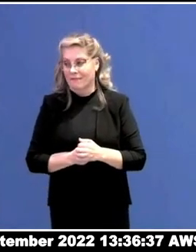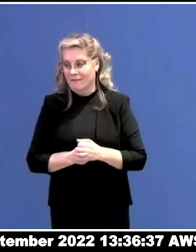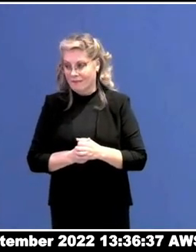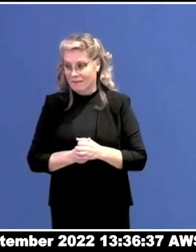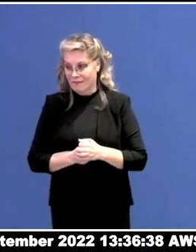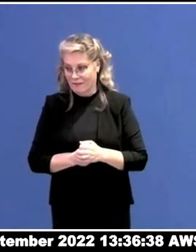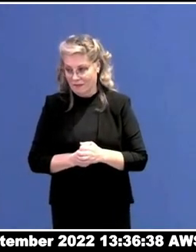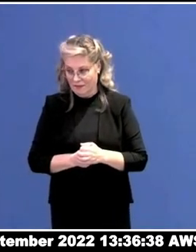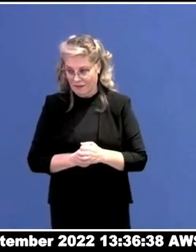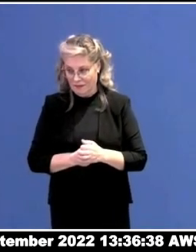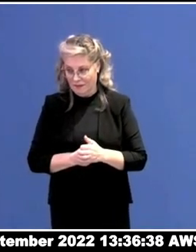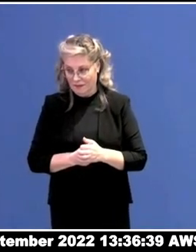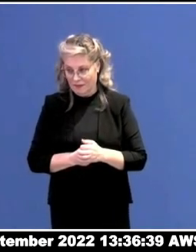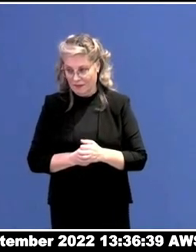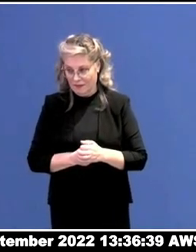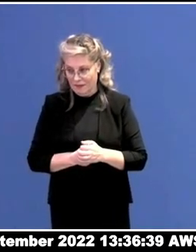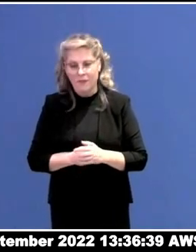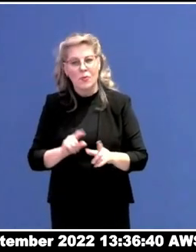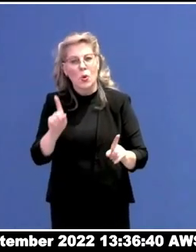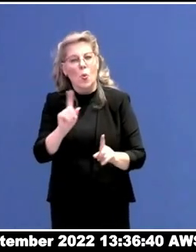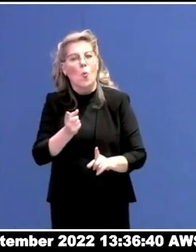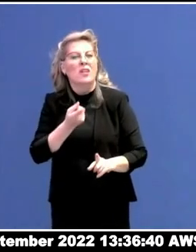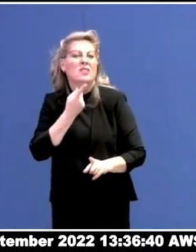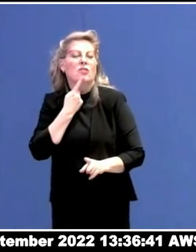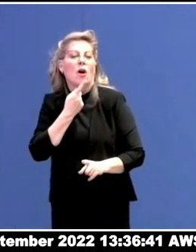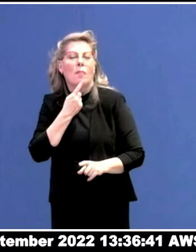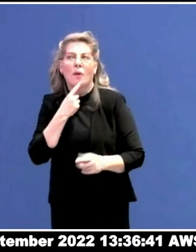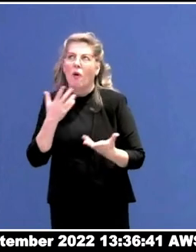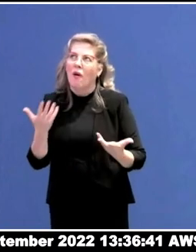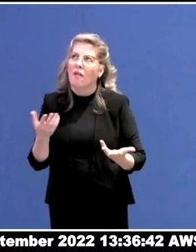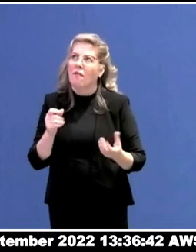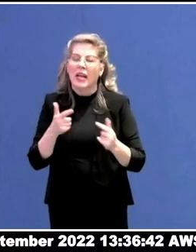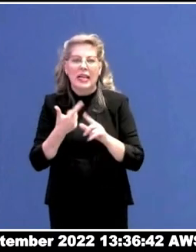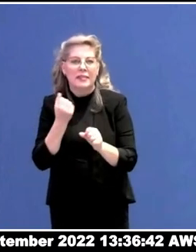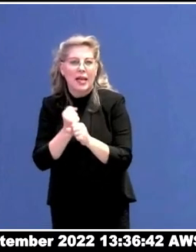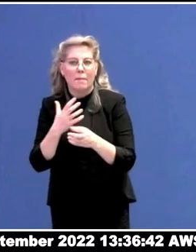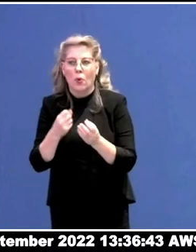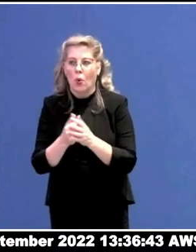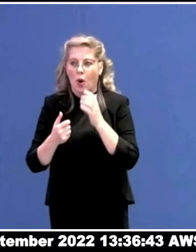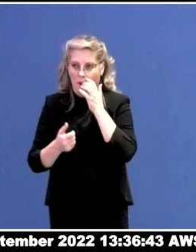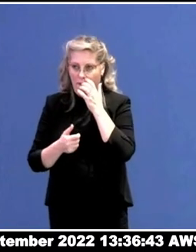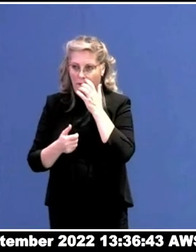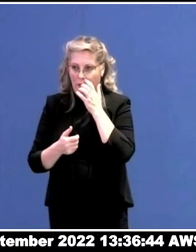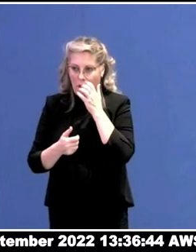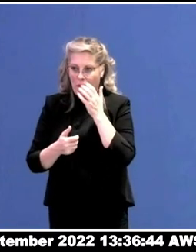What would a model for the coordination of services or - that Mr Newhouse and Ms Sharma have described?